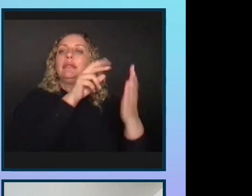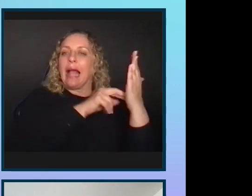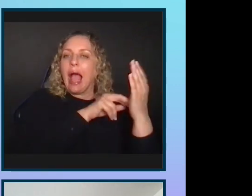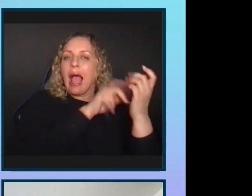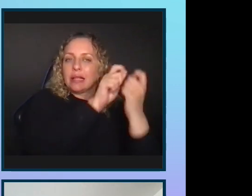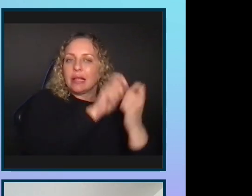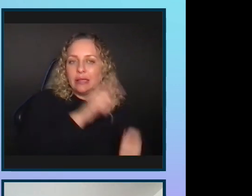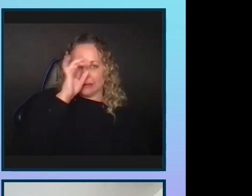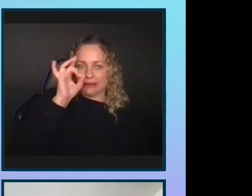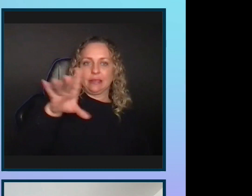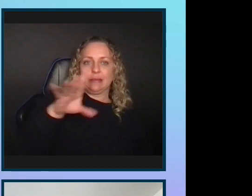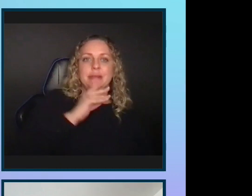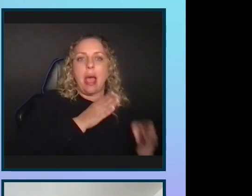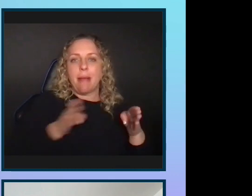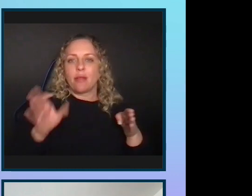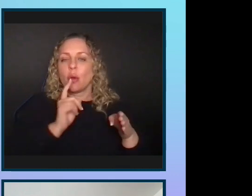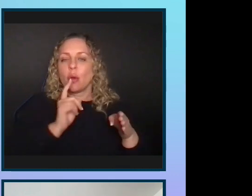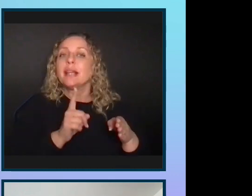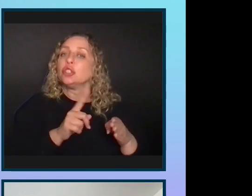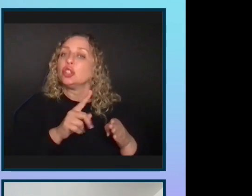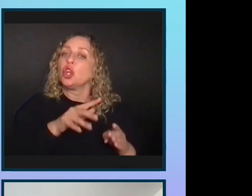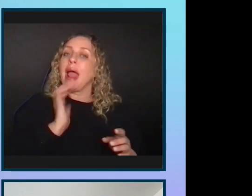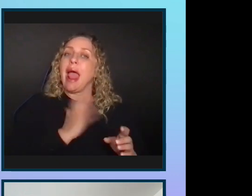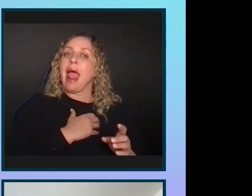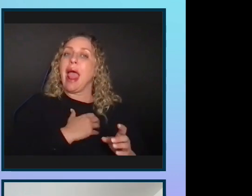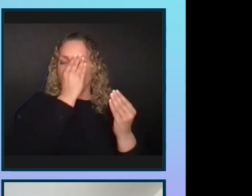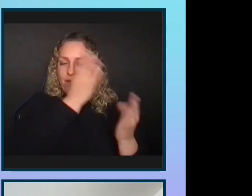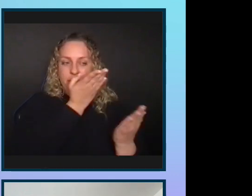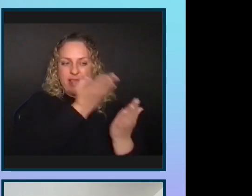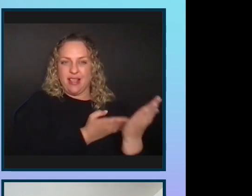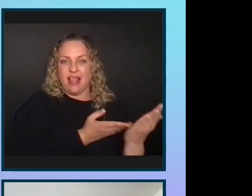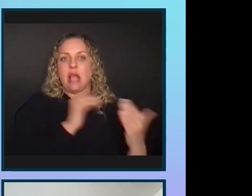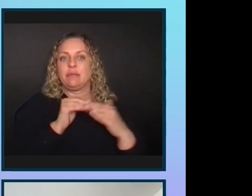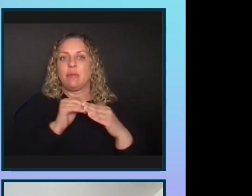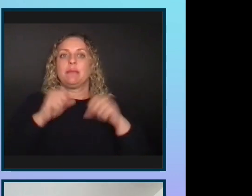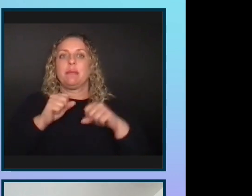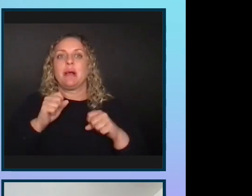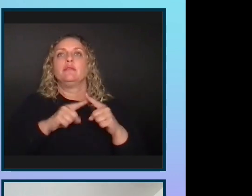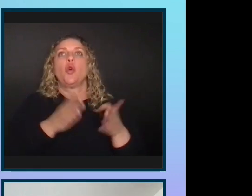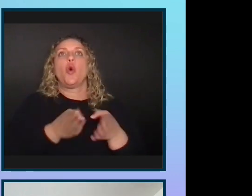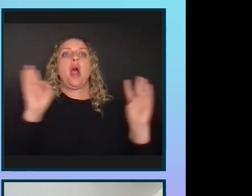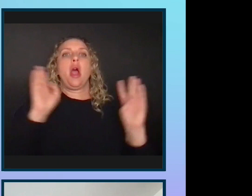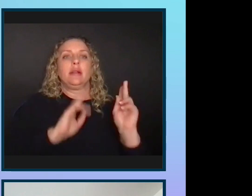and methods to make sure that, the content we produce is accessible as possible for as wide range of people as possible.